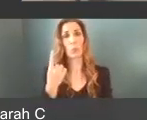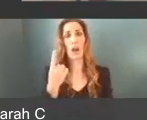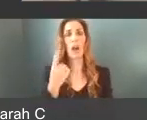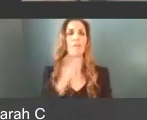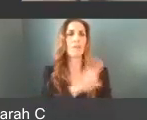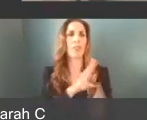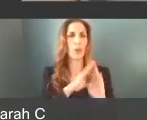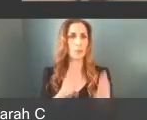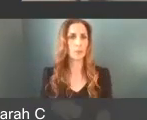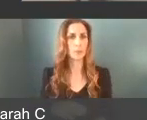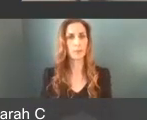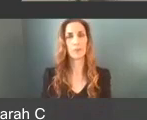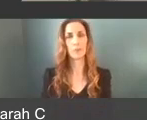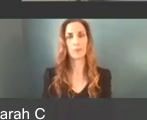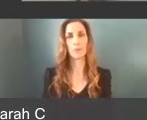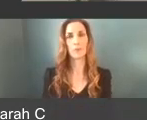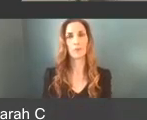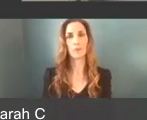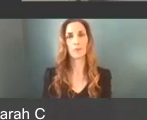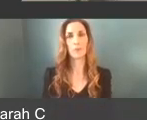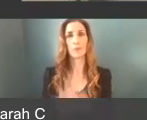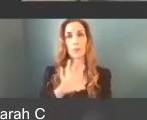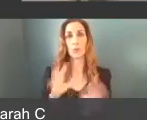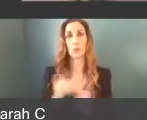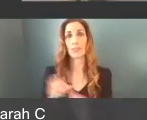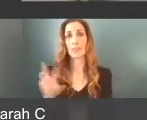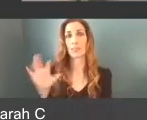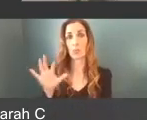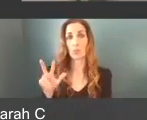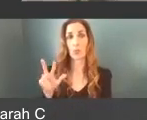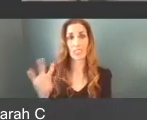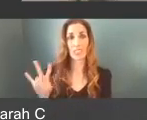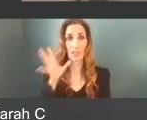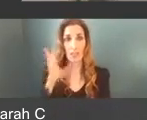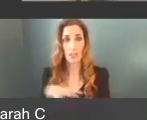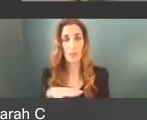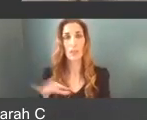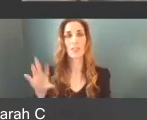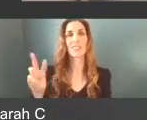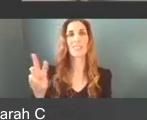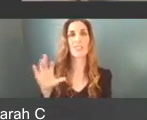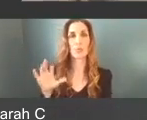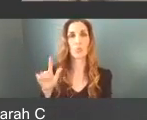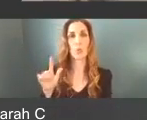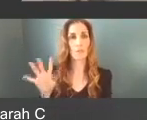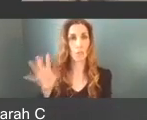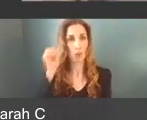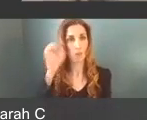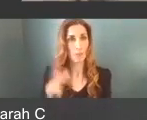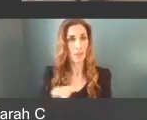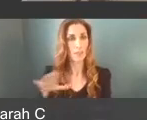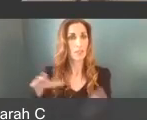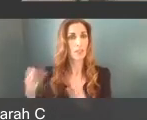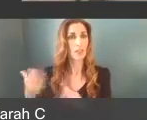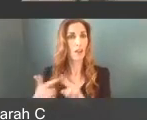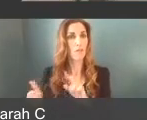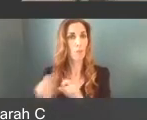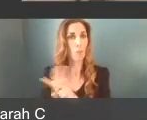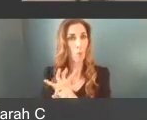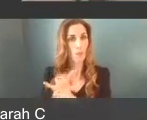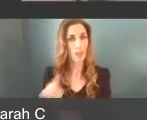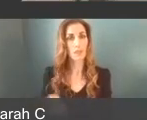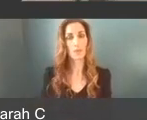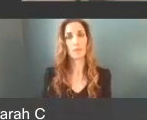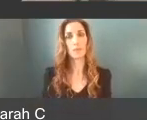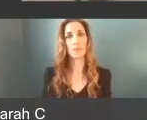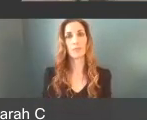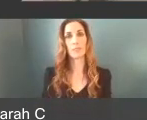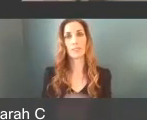Overall, 637 females and 624 males have lost their lives to COVID-19. They ranged in age from 25 years